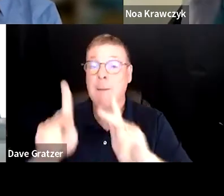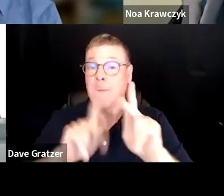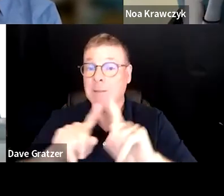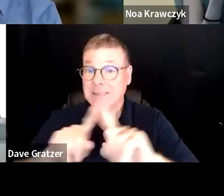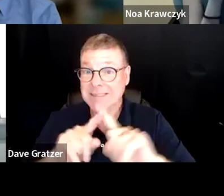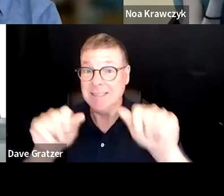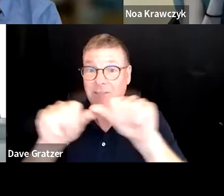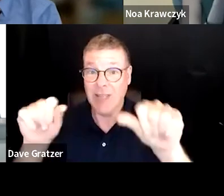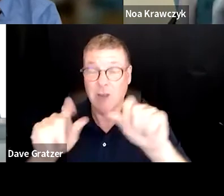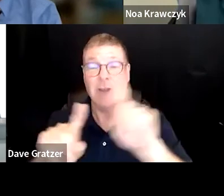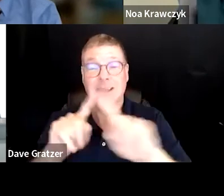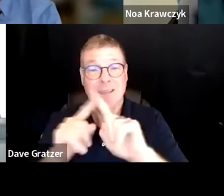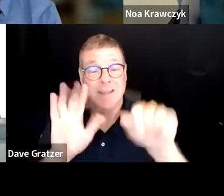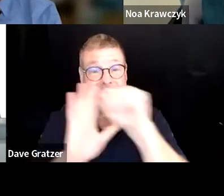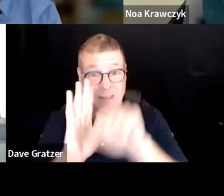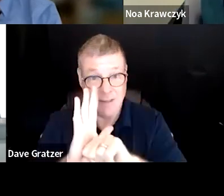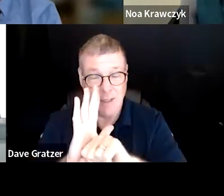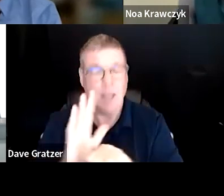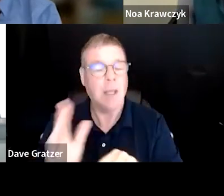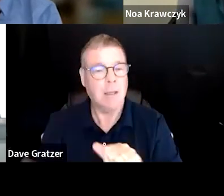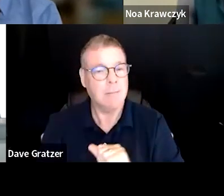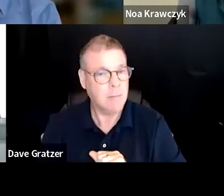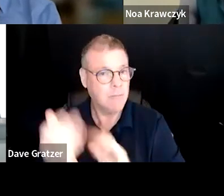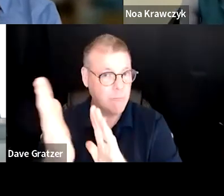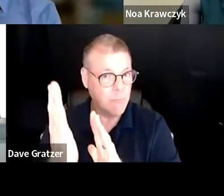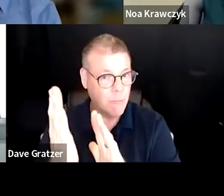different states are approaching that,